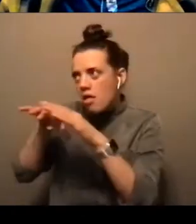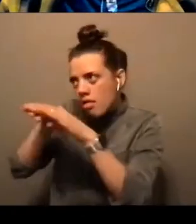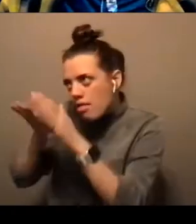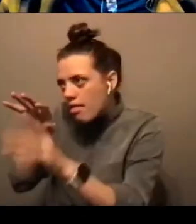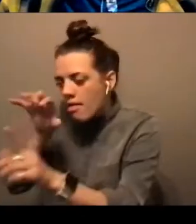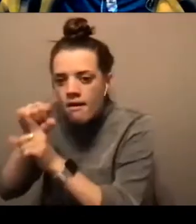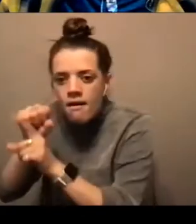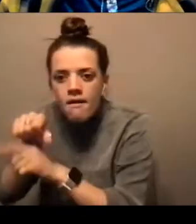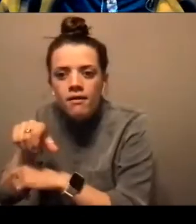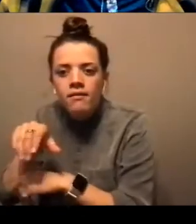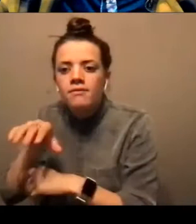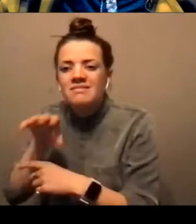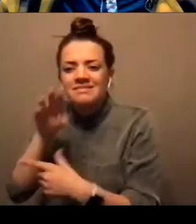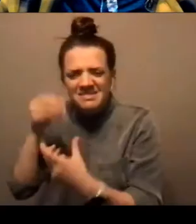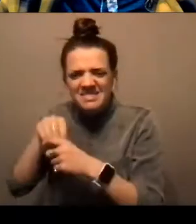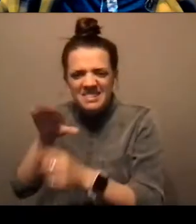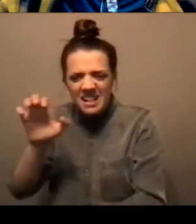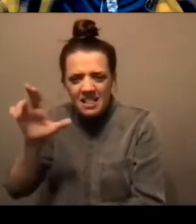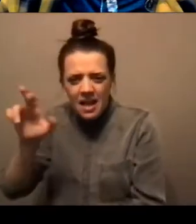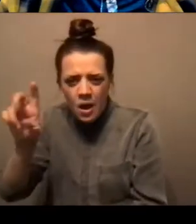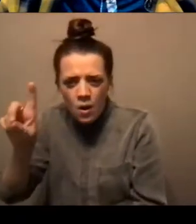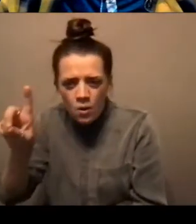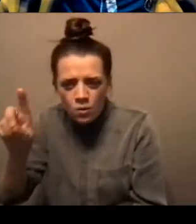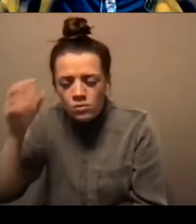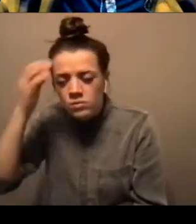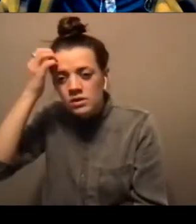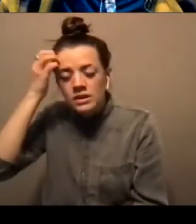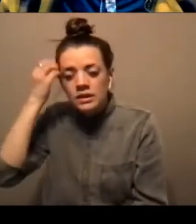by hacking into your online accounts